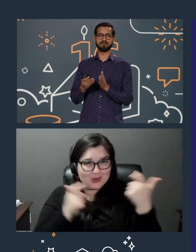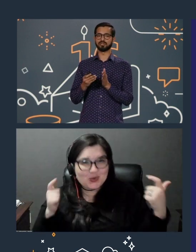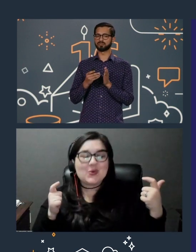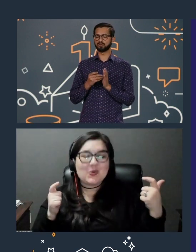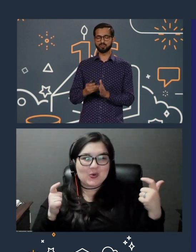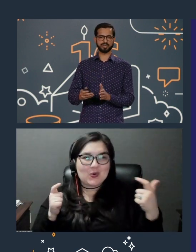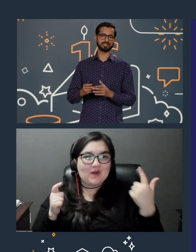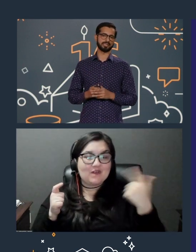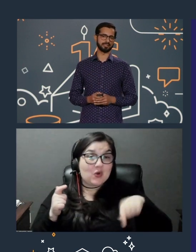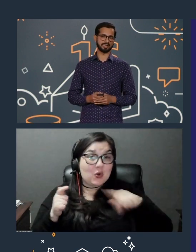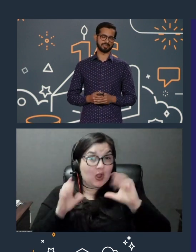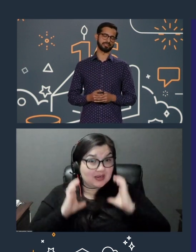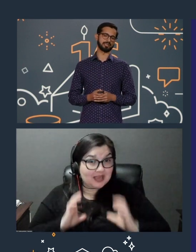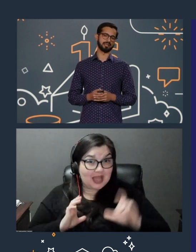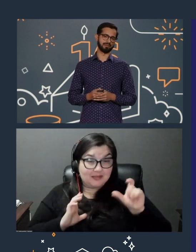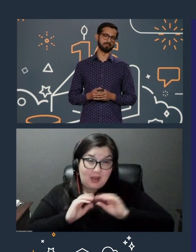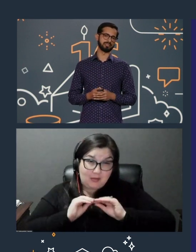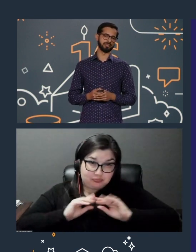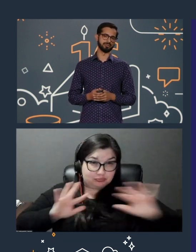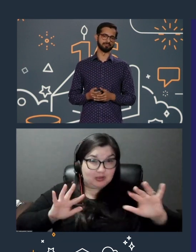and we are super excited that it's available to you.